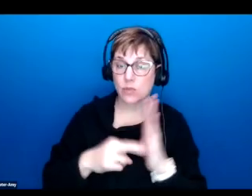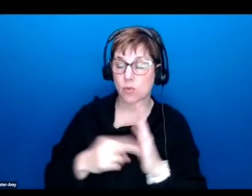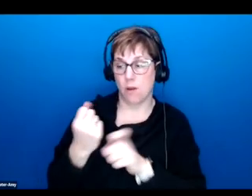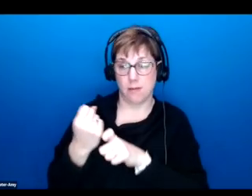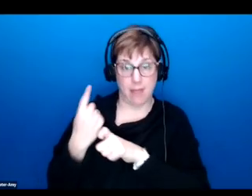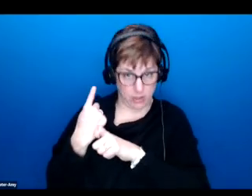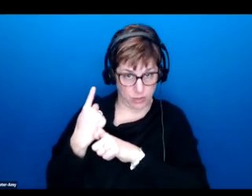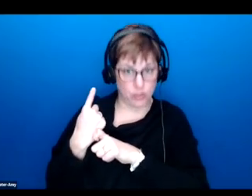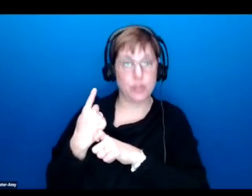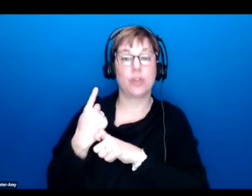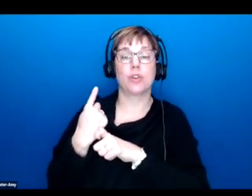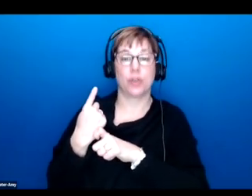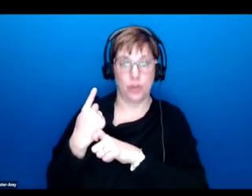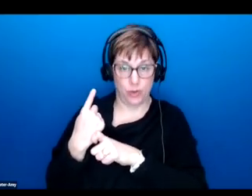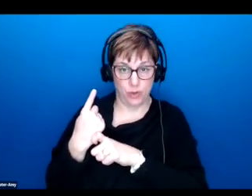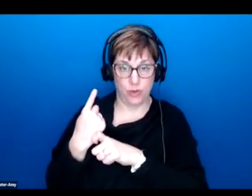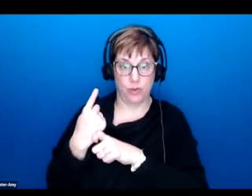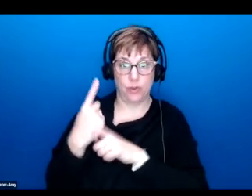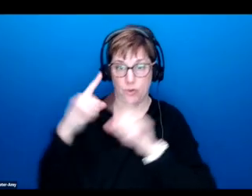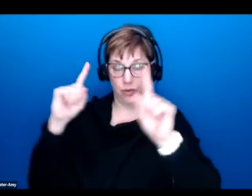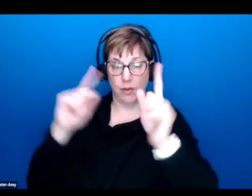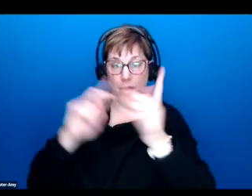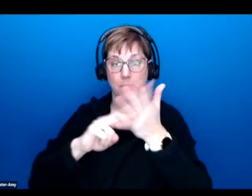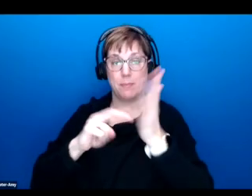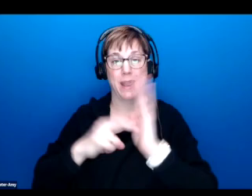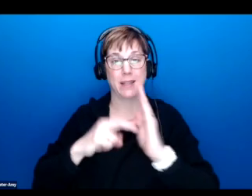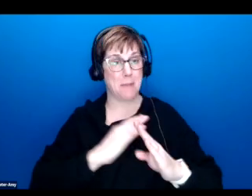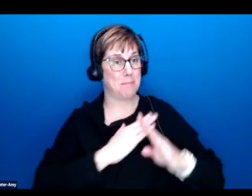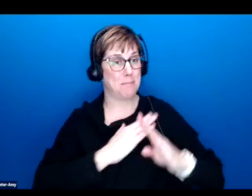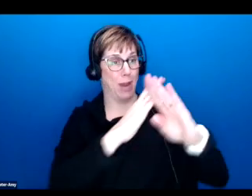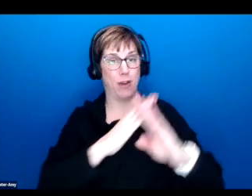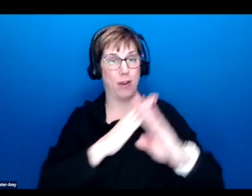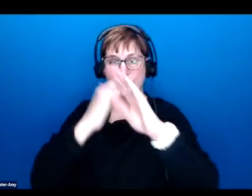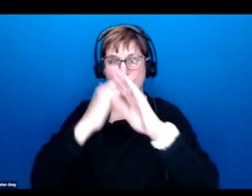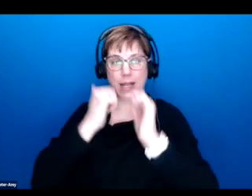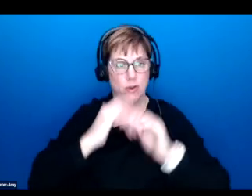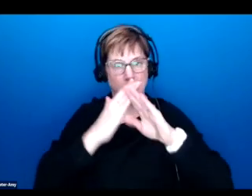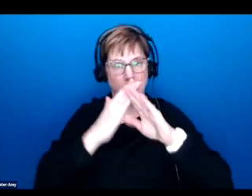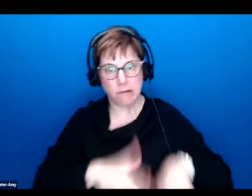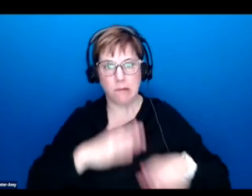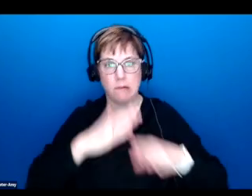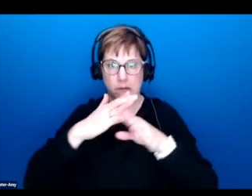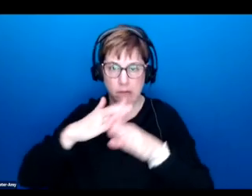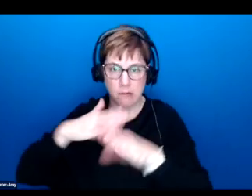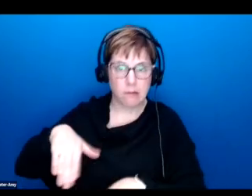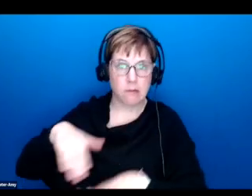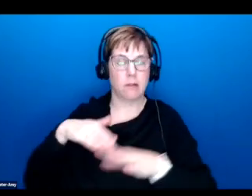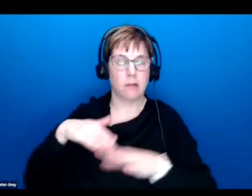which again is trying to remove barriers to accessing home and community based services.